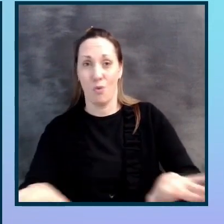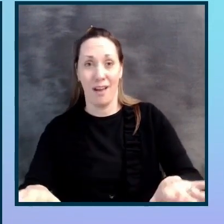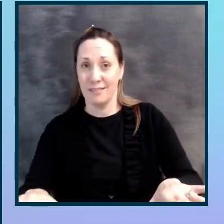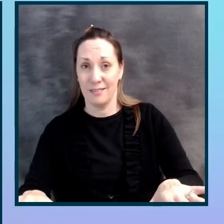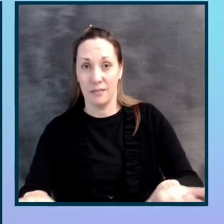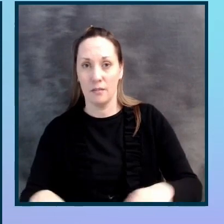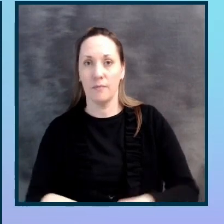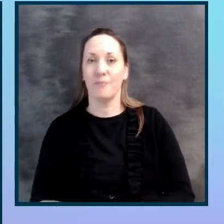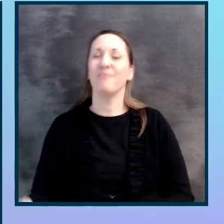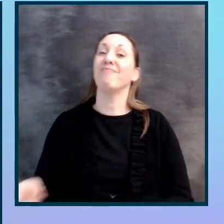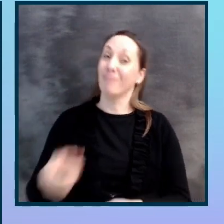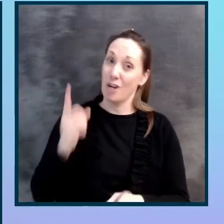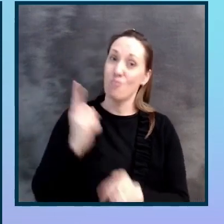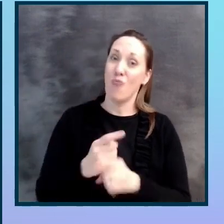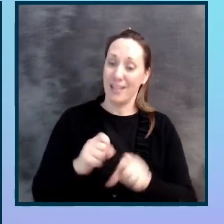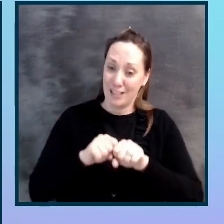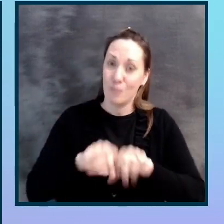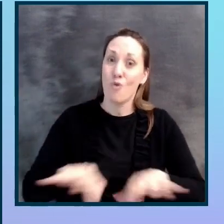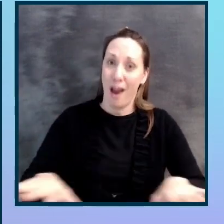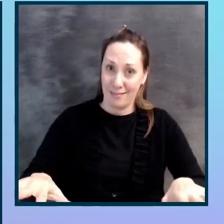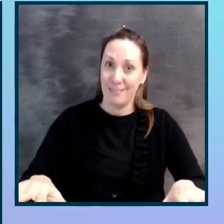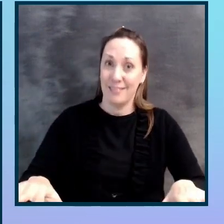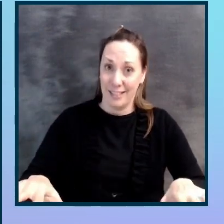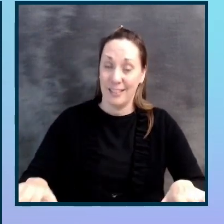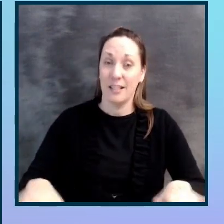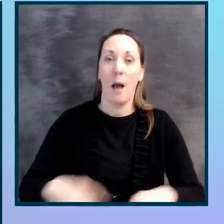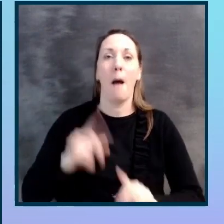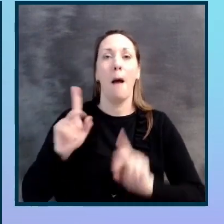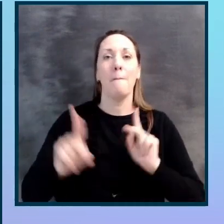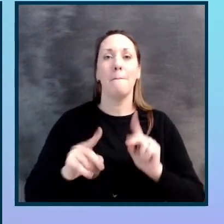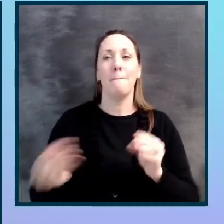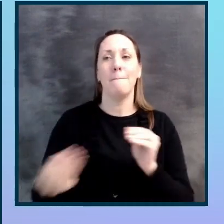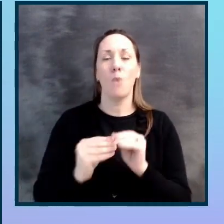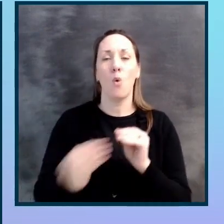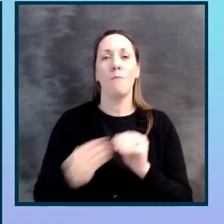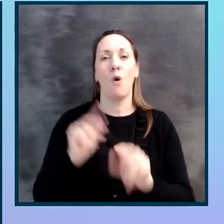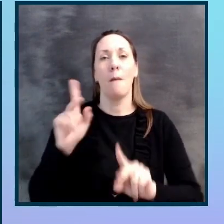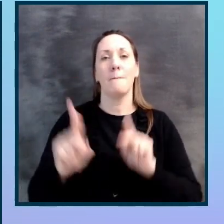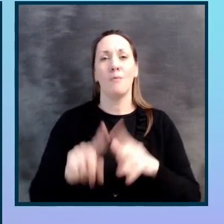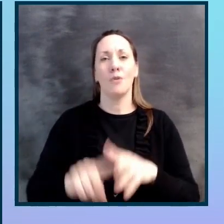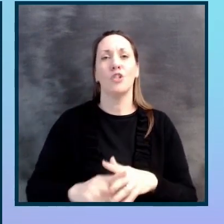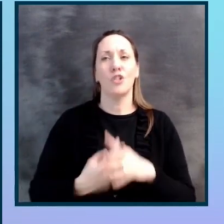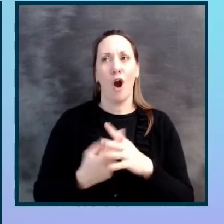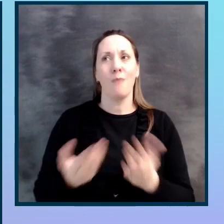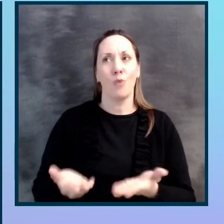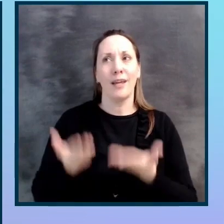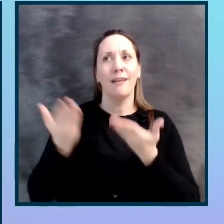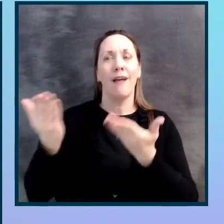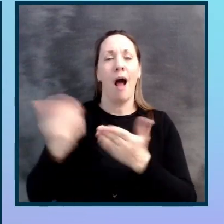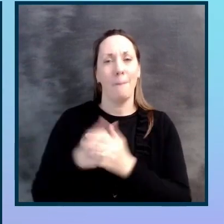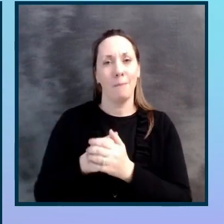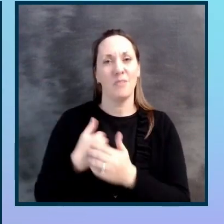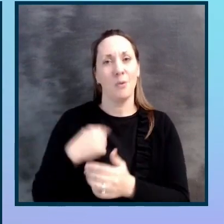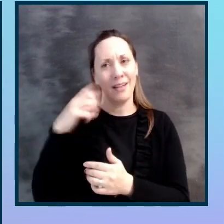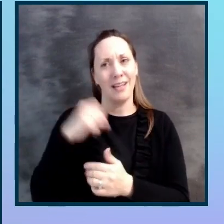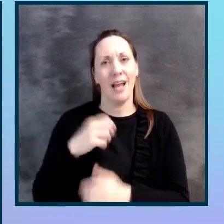It really does spread and then people start, more and more people start bringing it up, and so I guess there is the grassroots portion of it